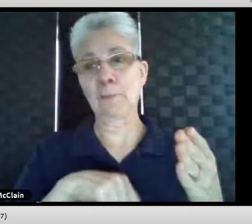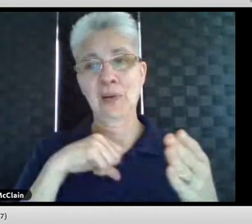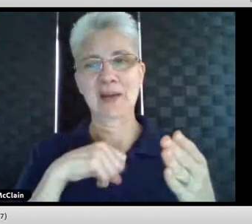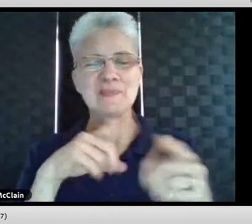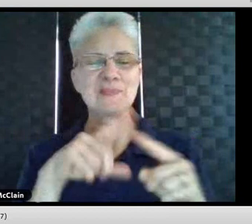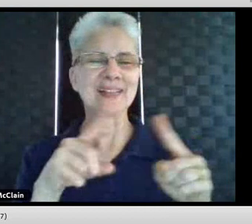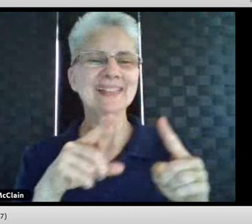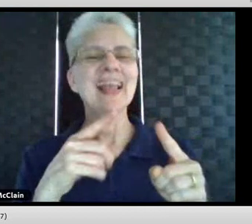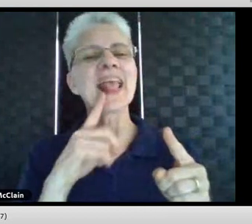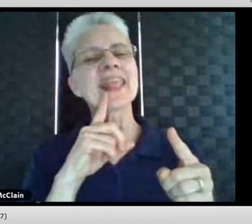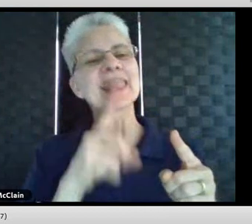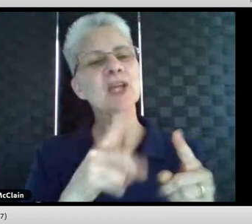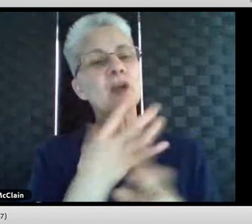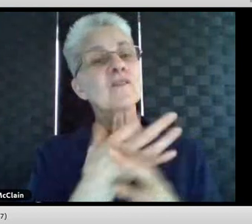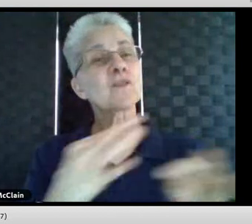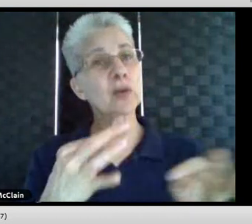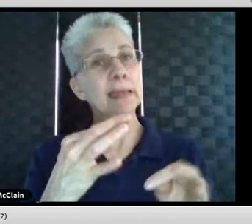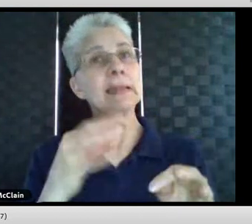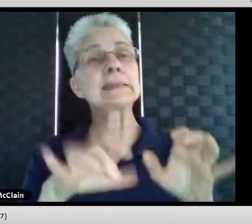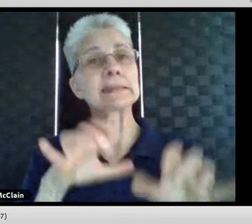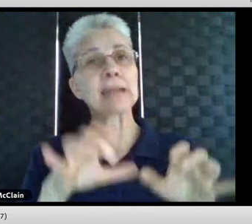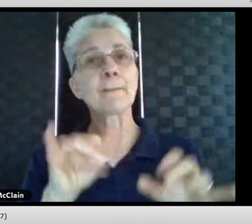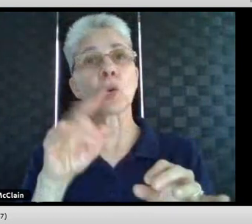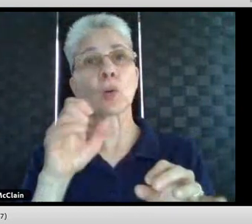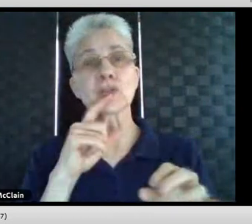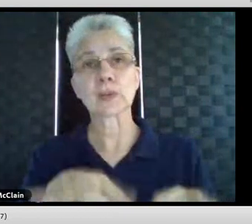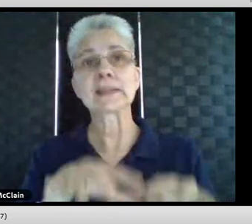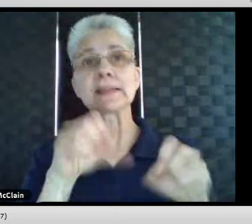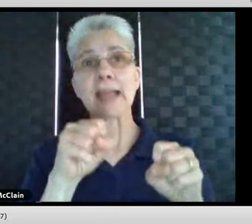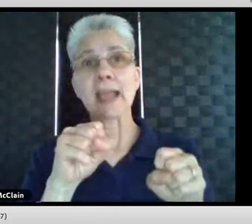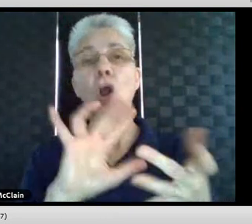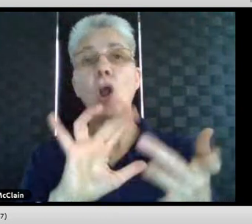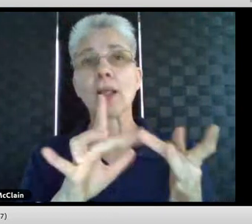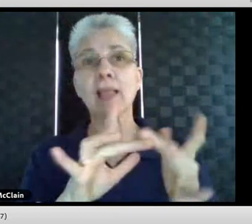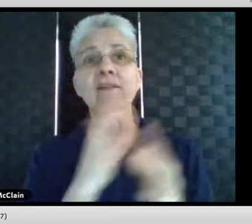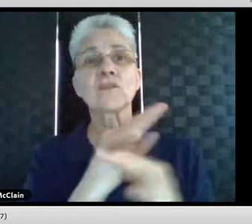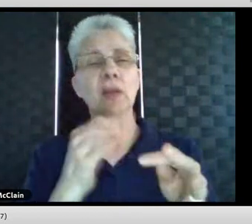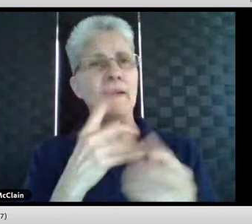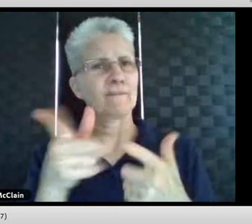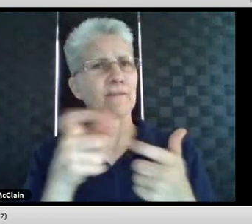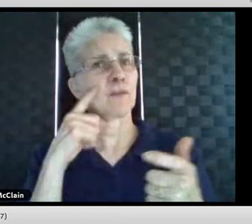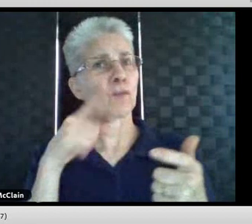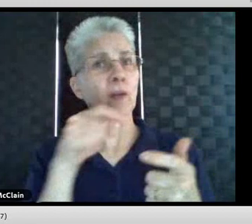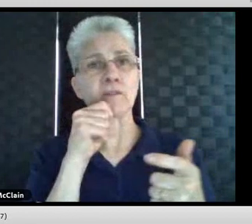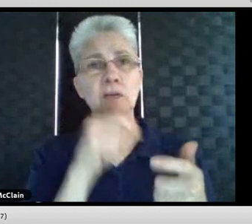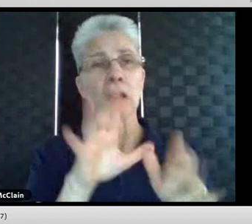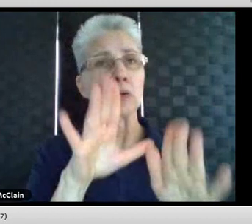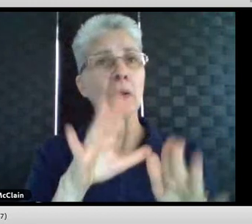but there's free ones on the Web that you can take, and that'll make things faster for you if you're not a great typist.